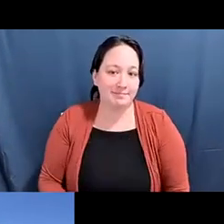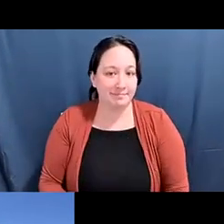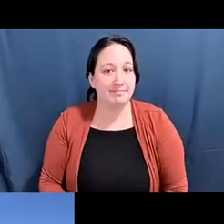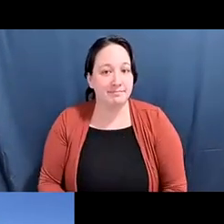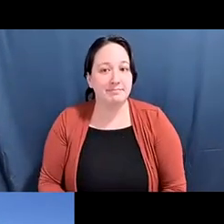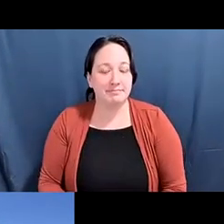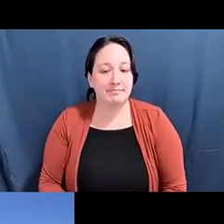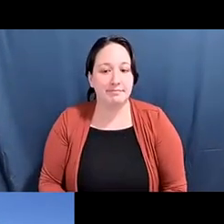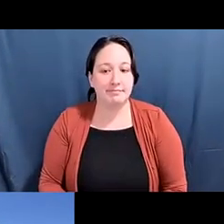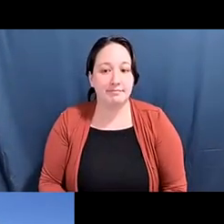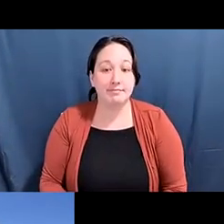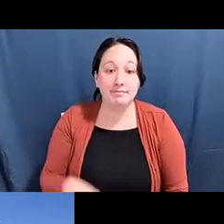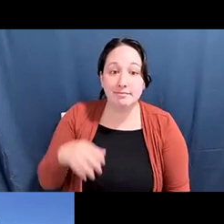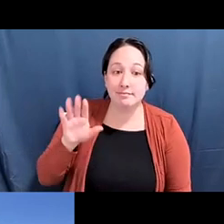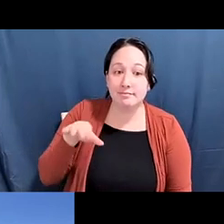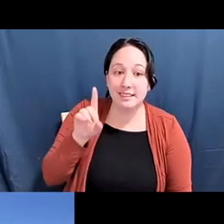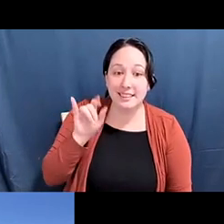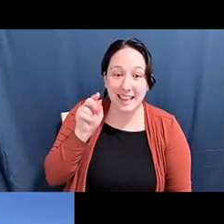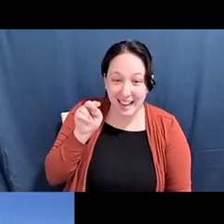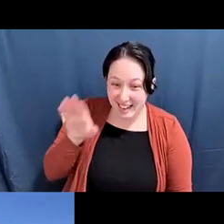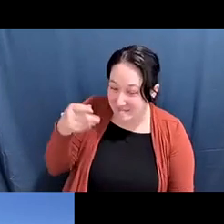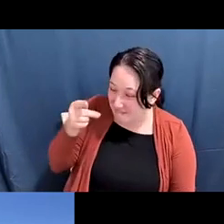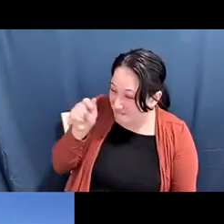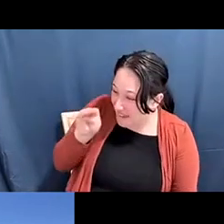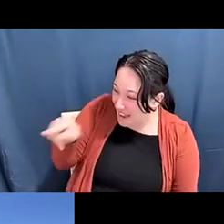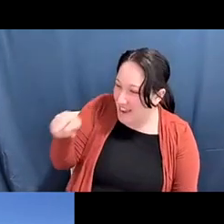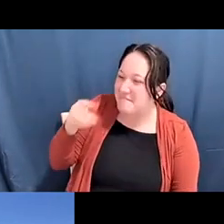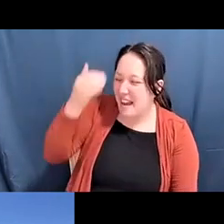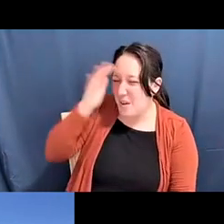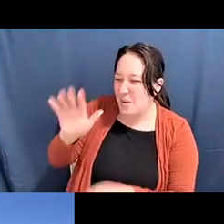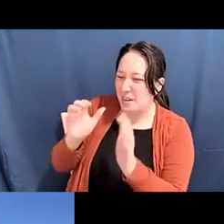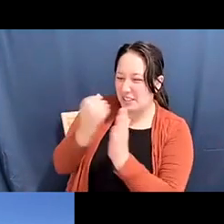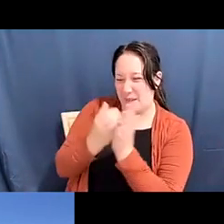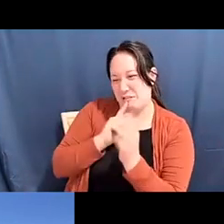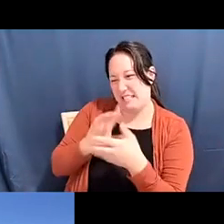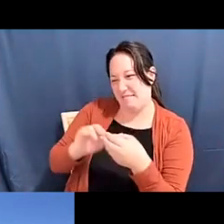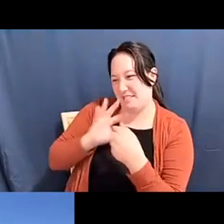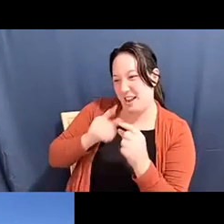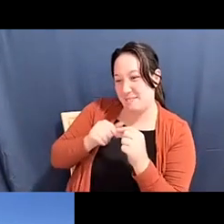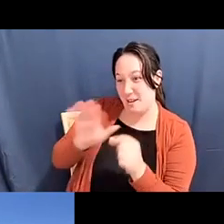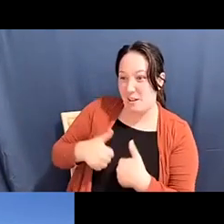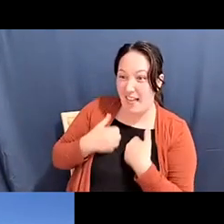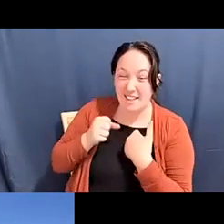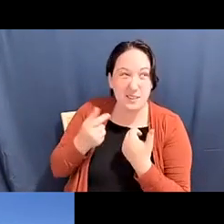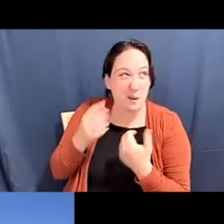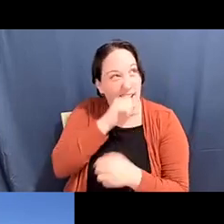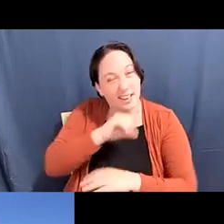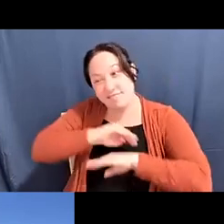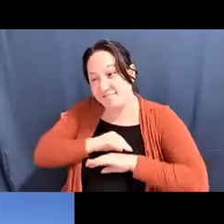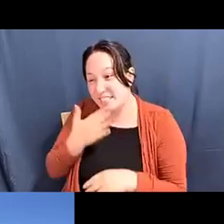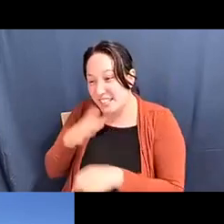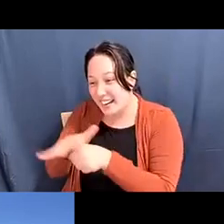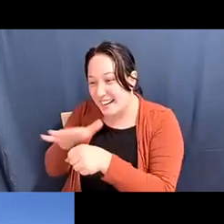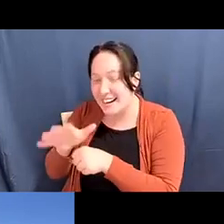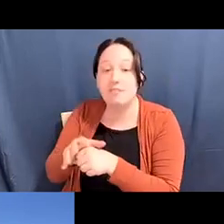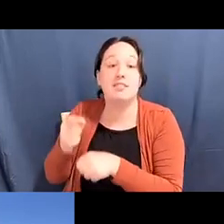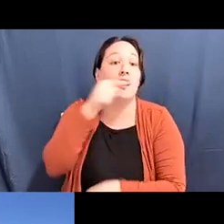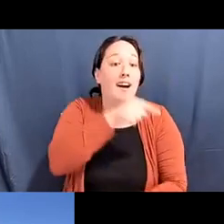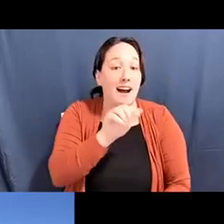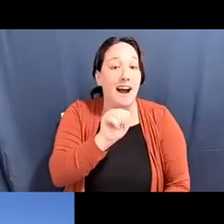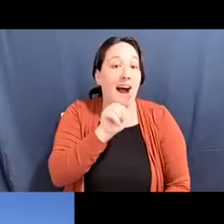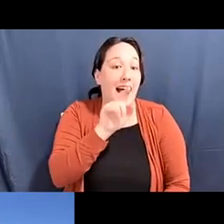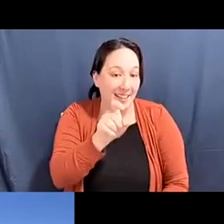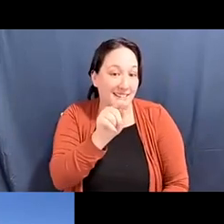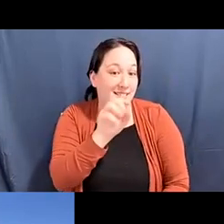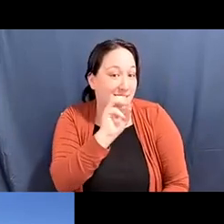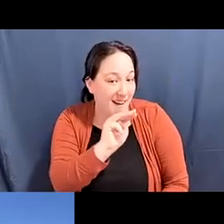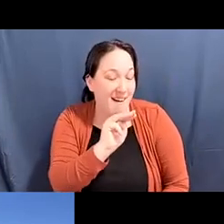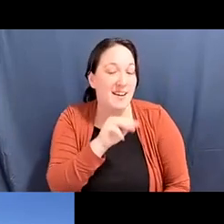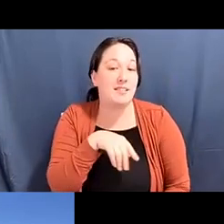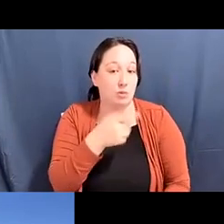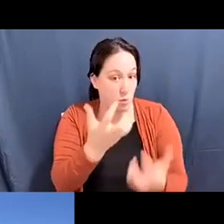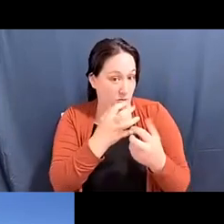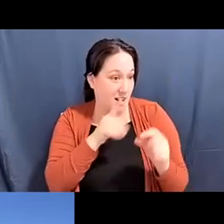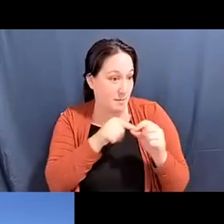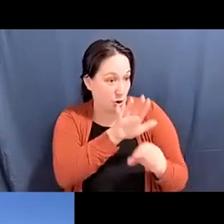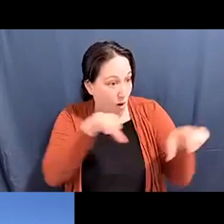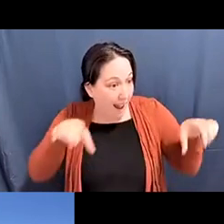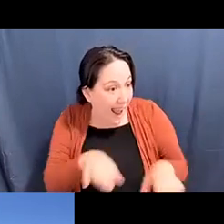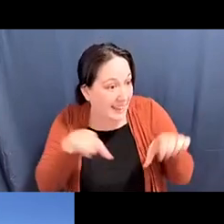Diane Fujino: um... Can you also tell... well I guess you're... the chapter you have it does narrate your life, so I guess, we are good and then we'll move to Alex Tom, thank you so much, to introduce your activism a bit more, as well as your chapter.